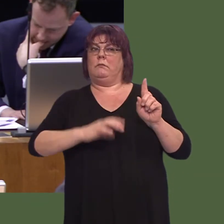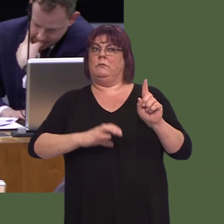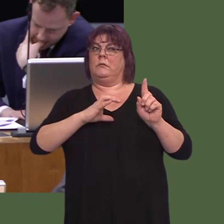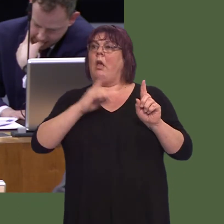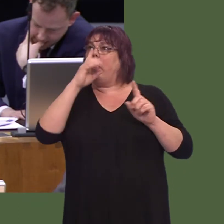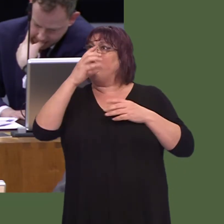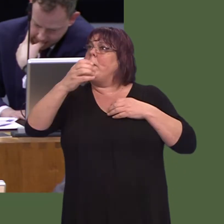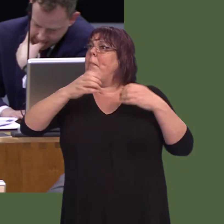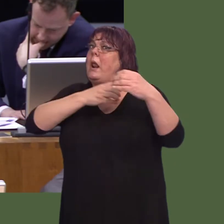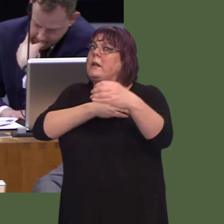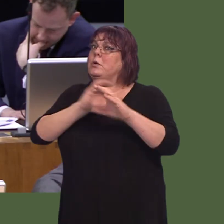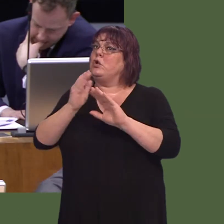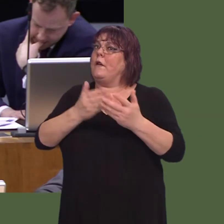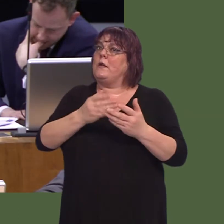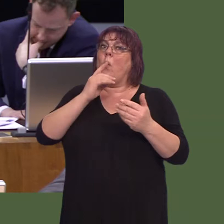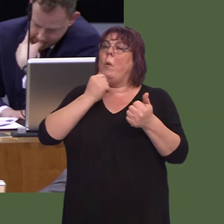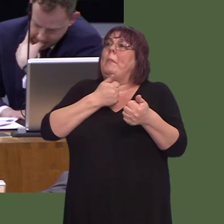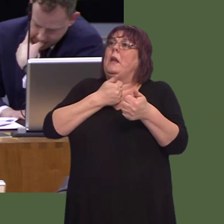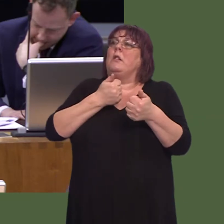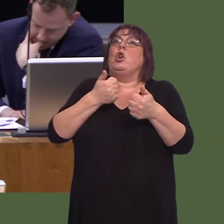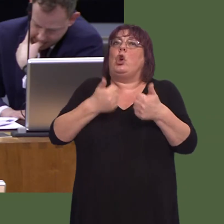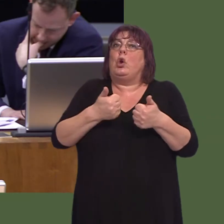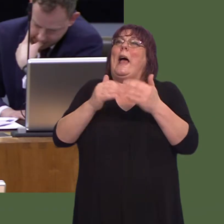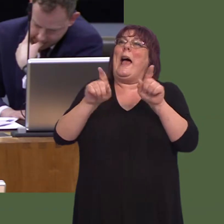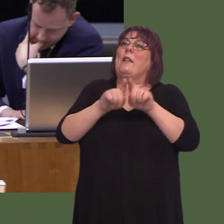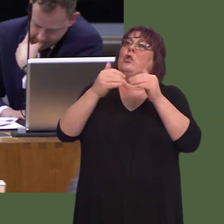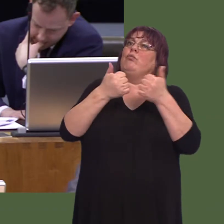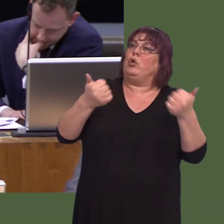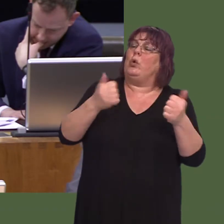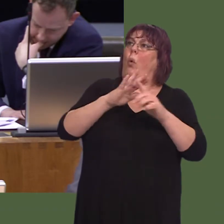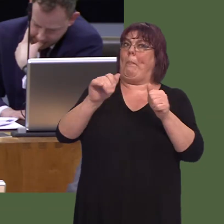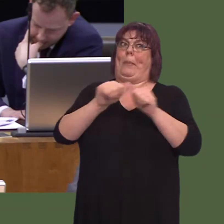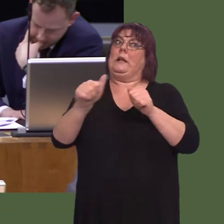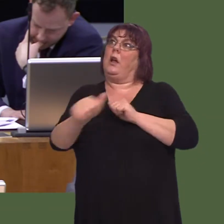service will be as good, if not better, than the out-of-hours service provided by Shropdoc?